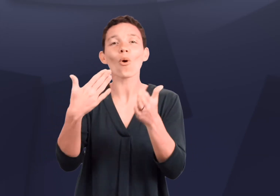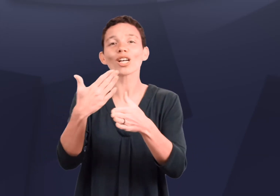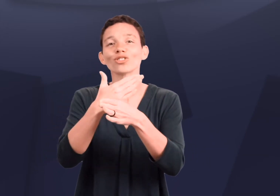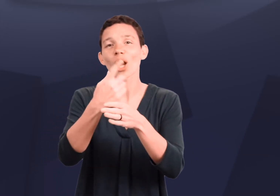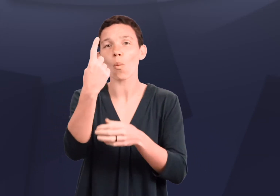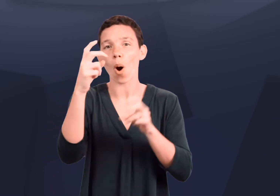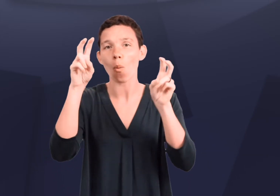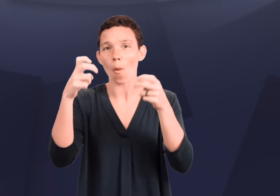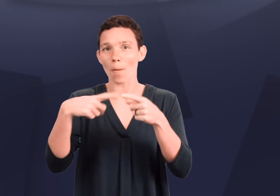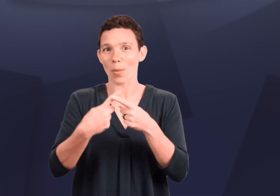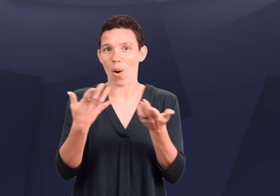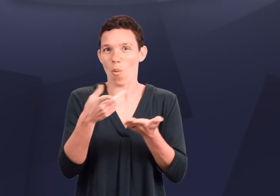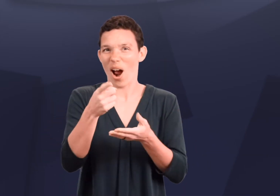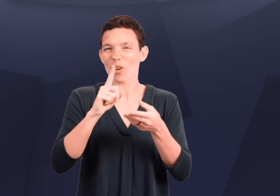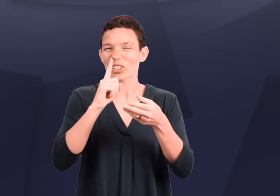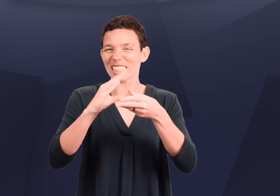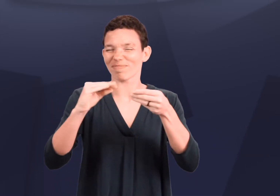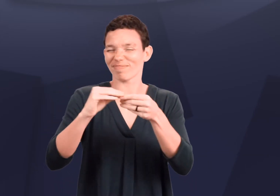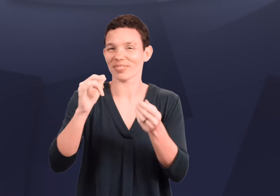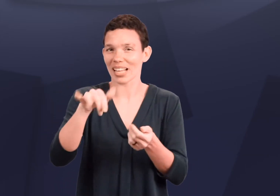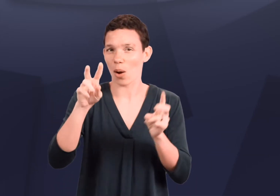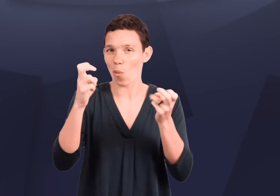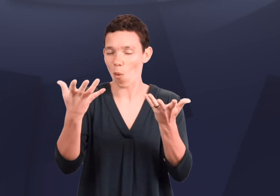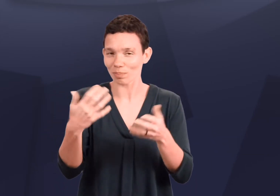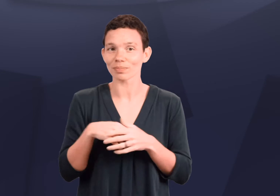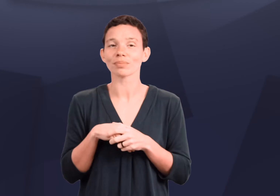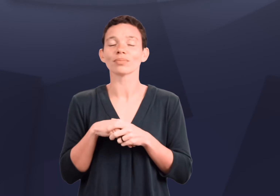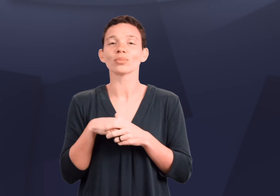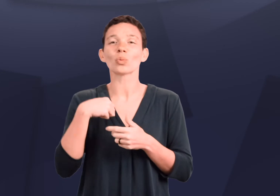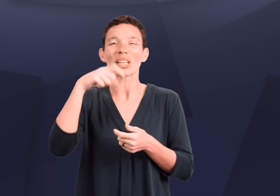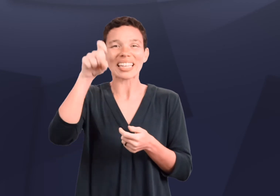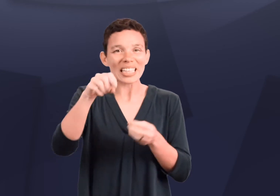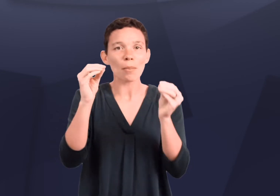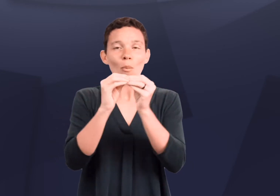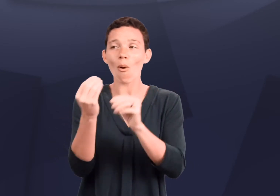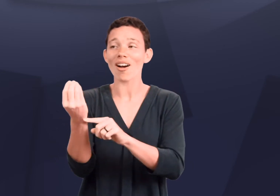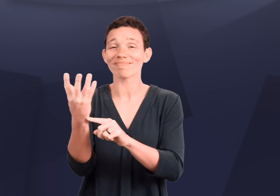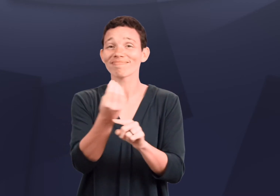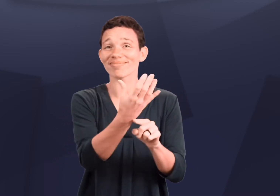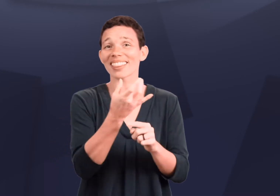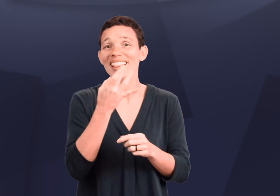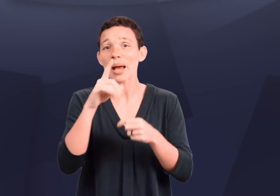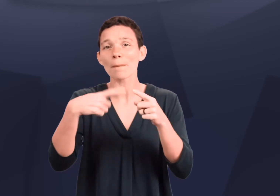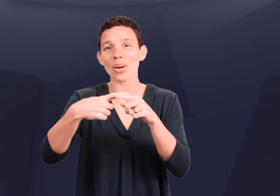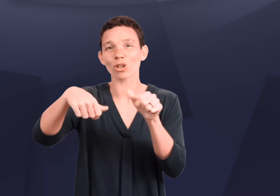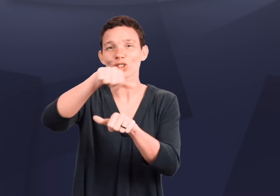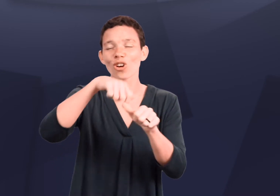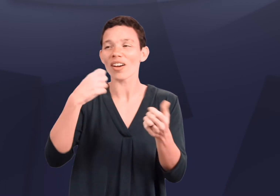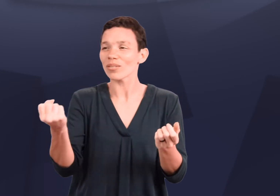My understanding of Malcolm X evolved, and I now know that his philosophy and perspective of life is beautiful.